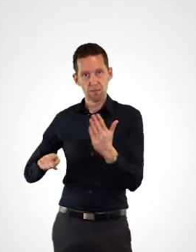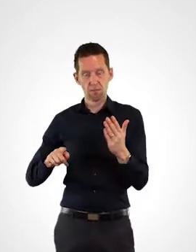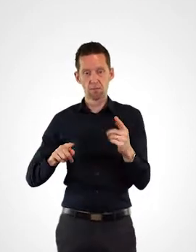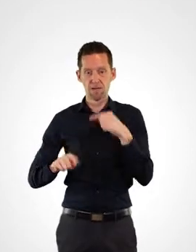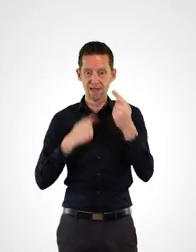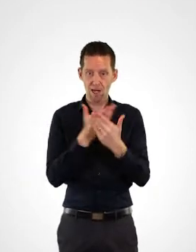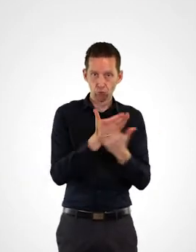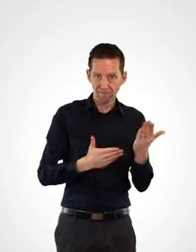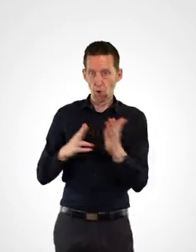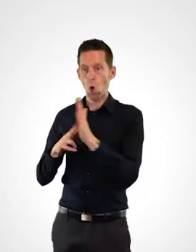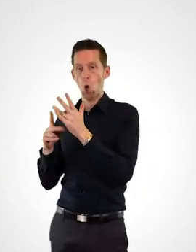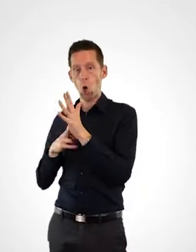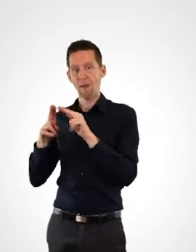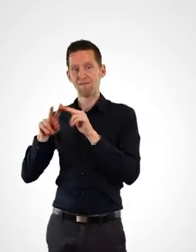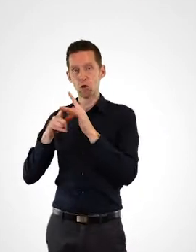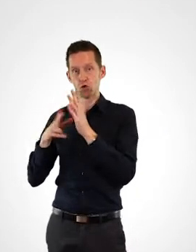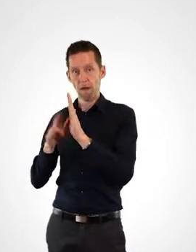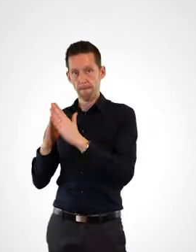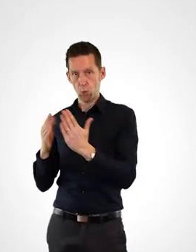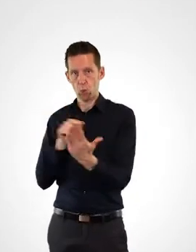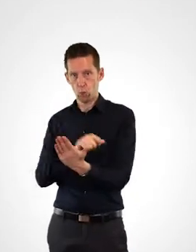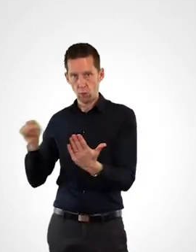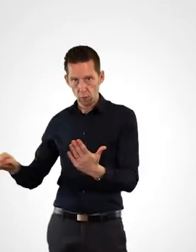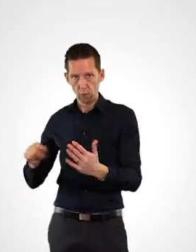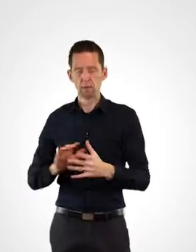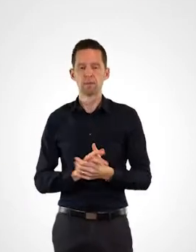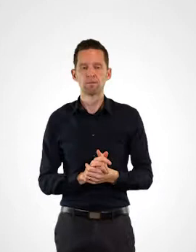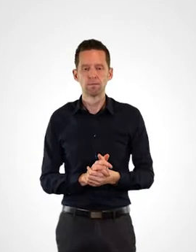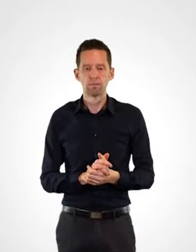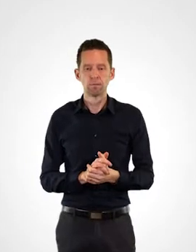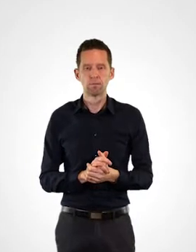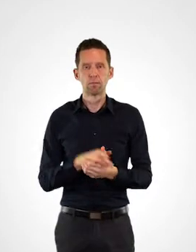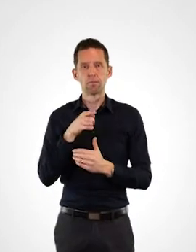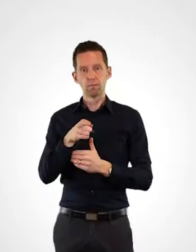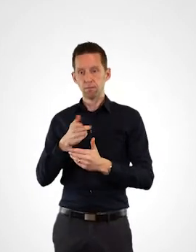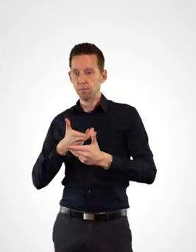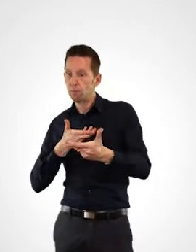of both the narrative book and the non-fiction book.